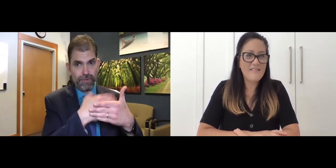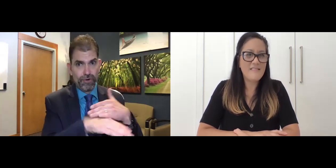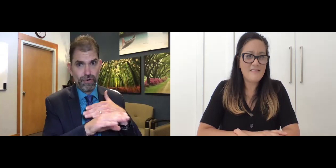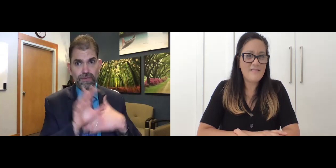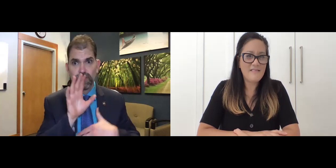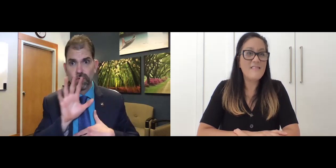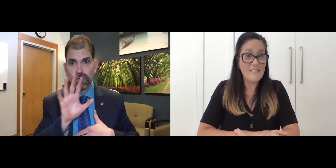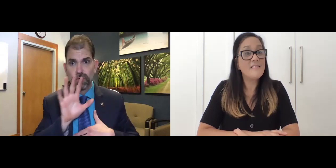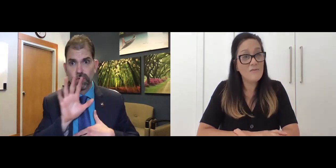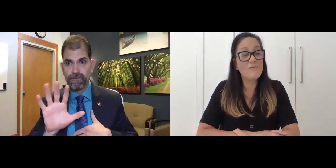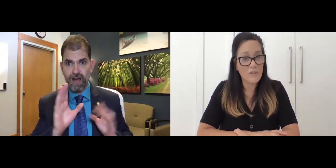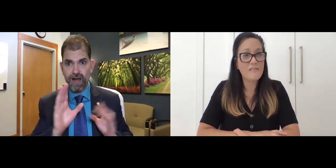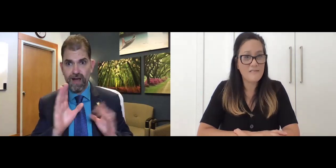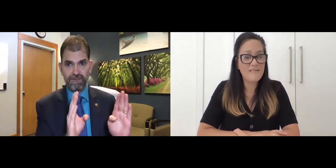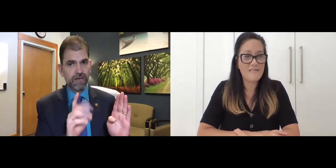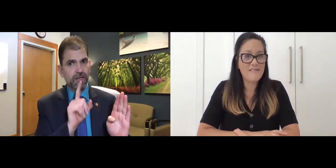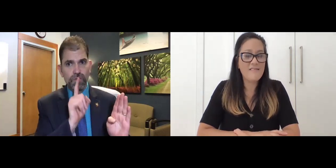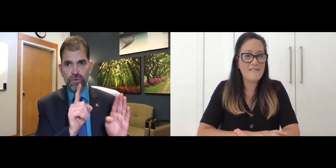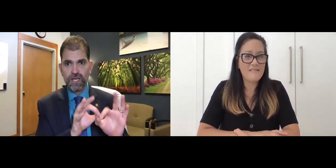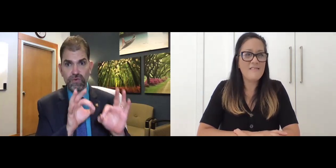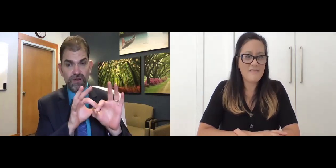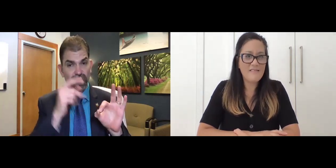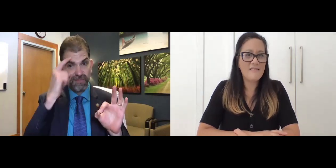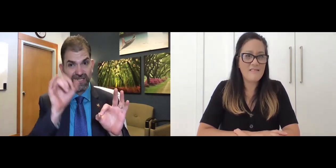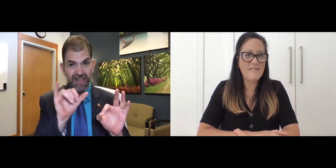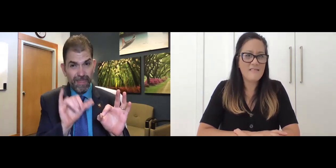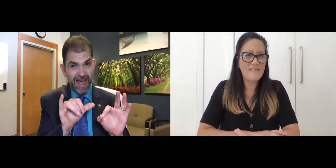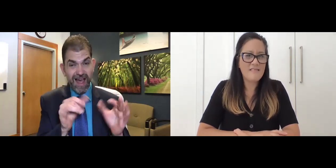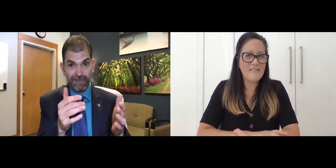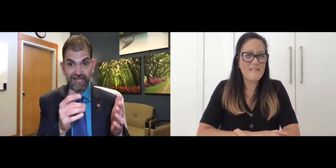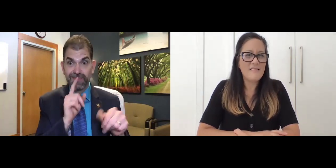between the ages of birth to five.